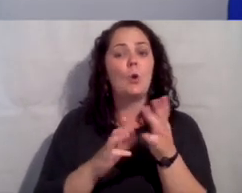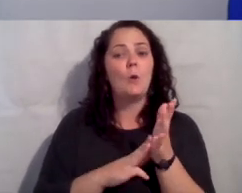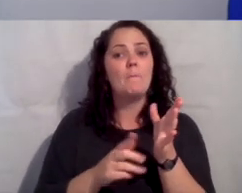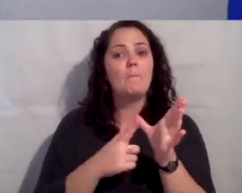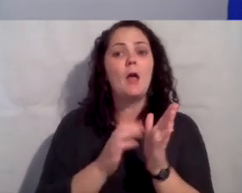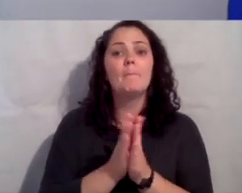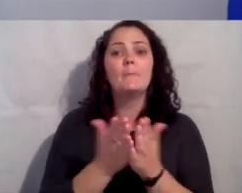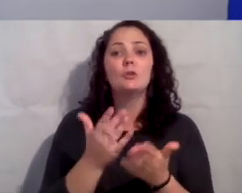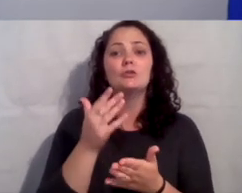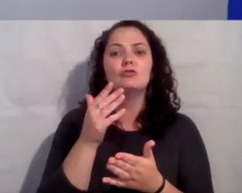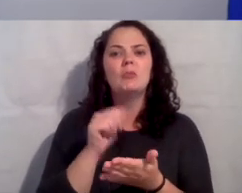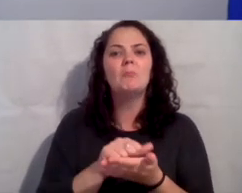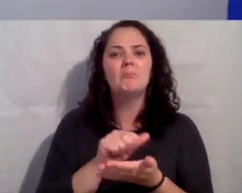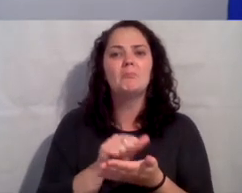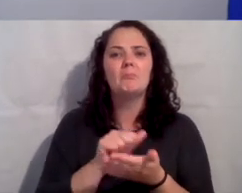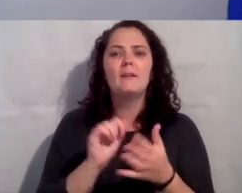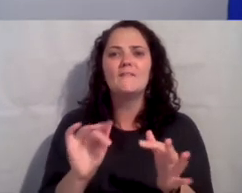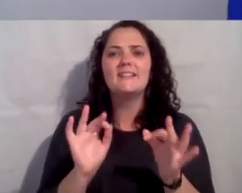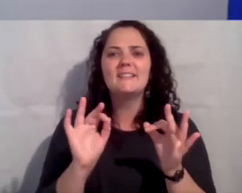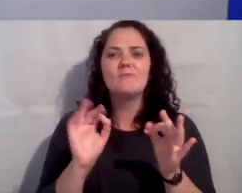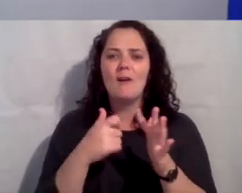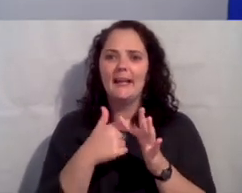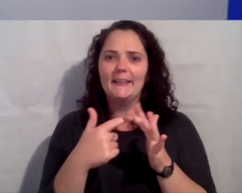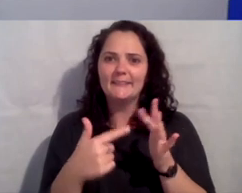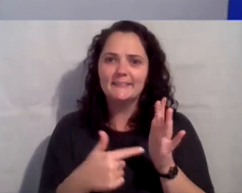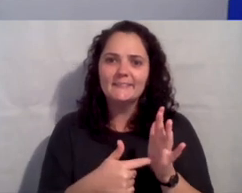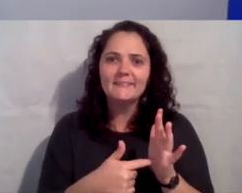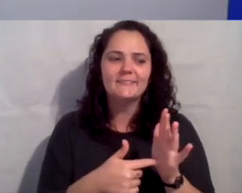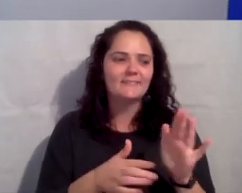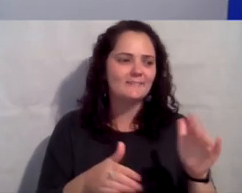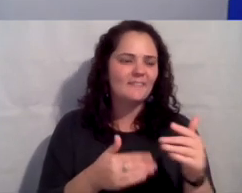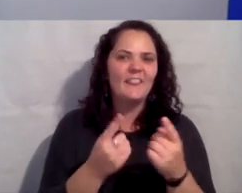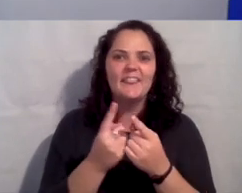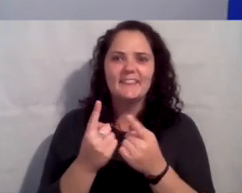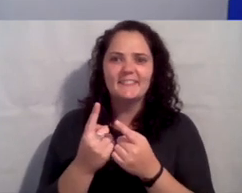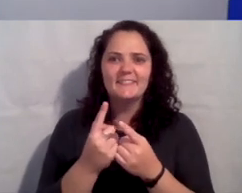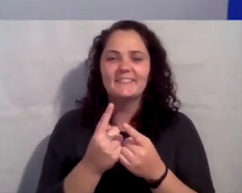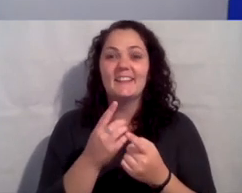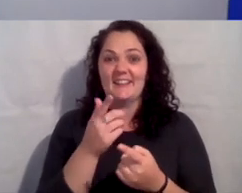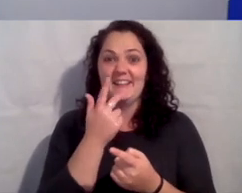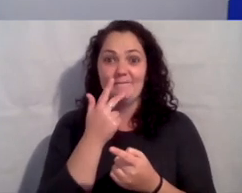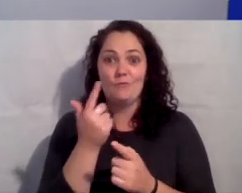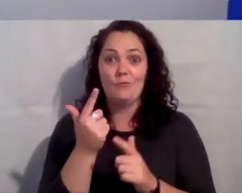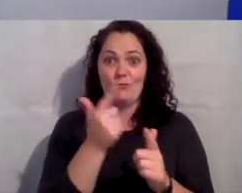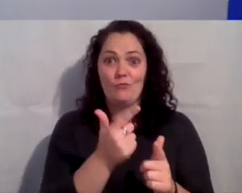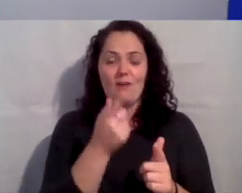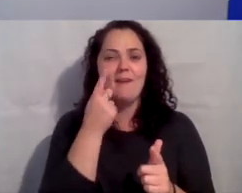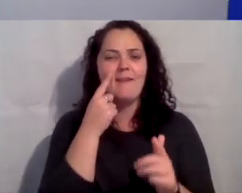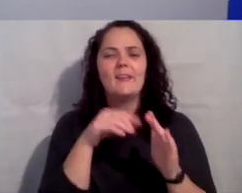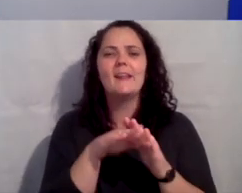kits and books and things around drawing for you to explore when you're there so if you go and you visit GOMA, go into the bookstore and you'll see